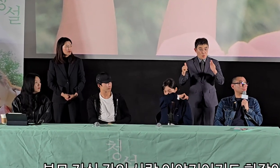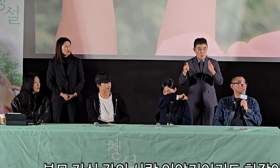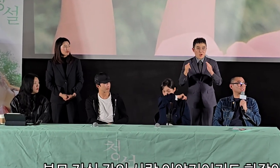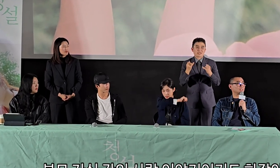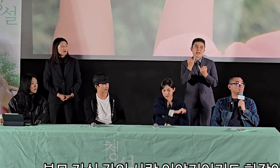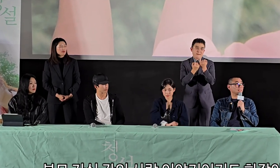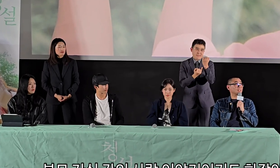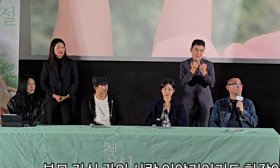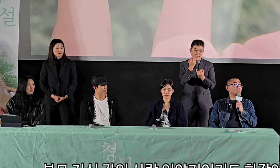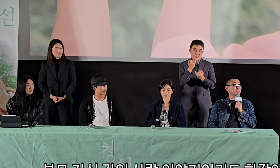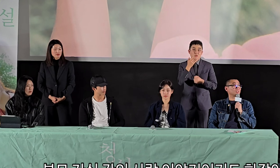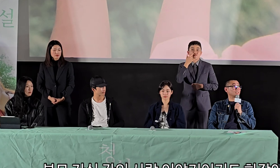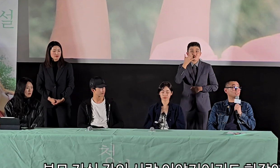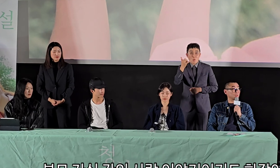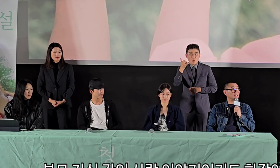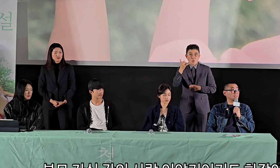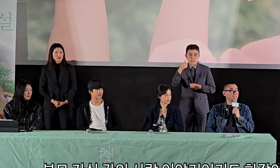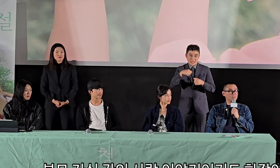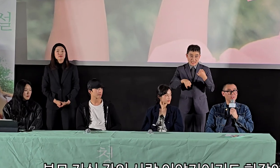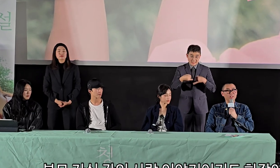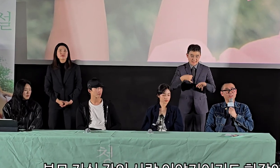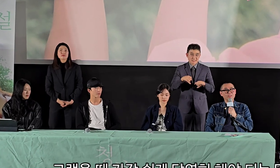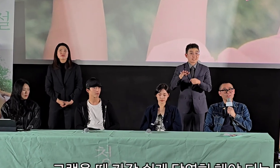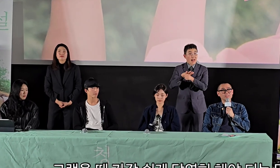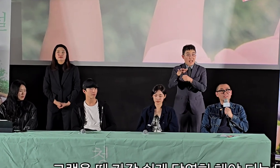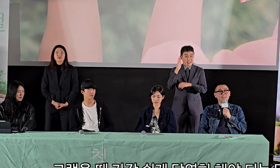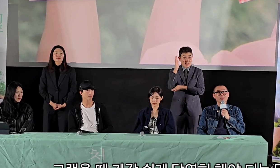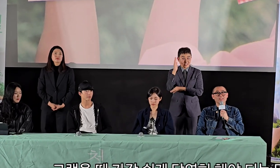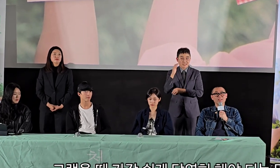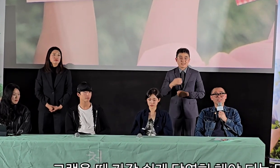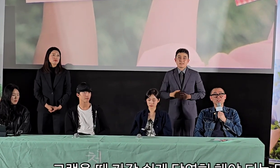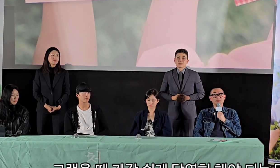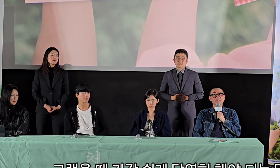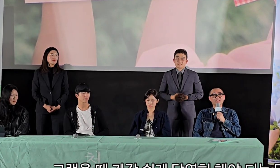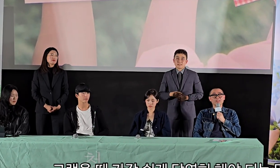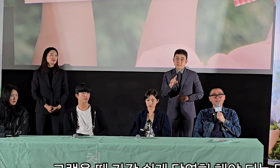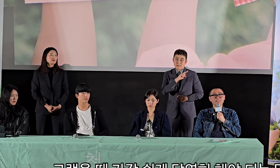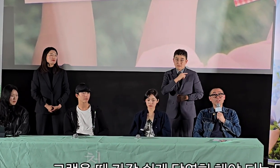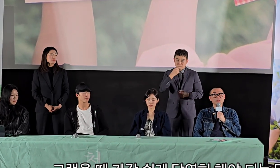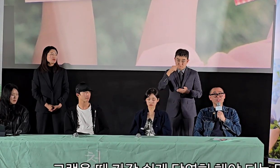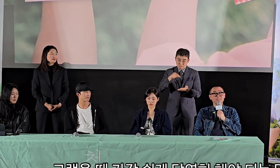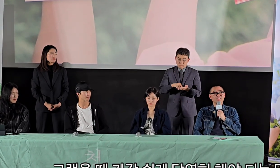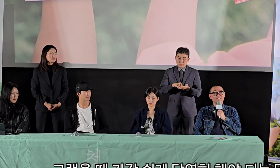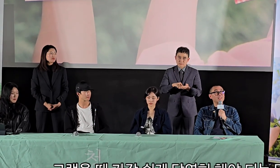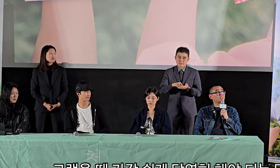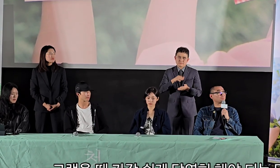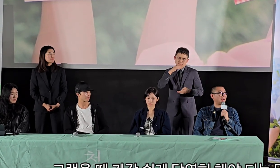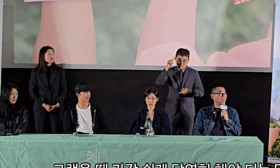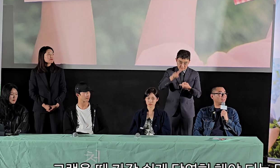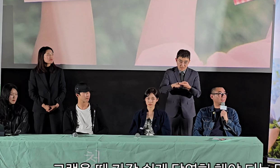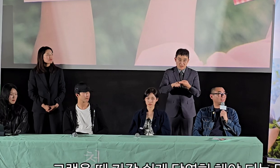and a love story between parents and children. 'I like' the easiest and